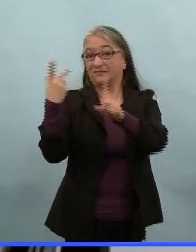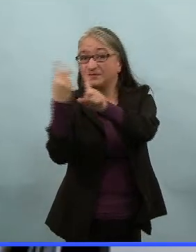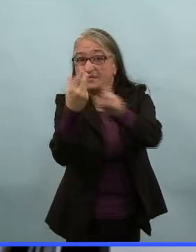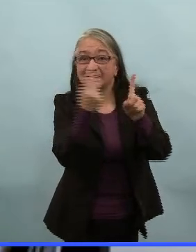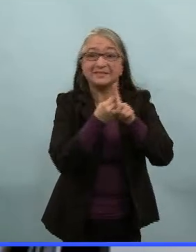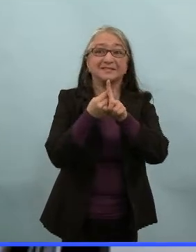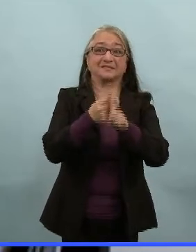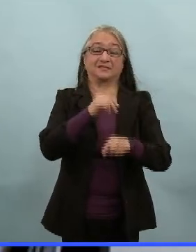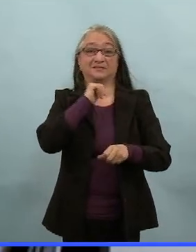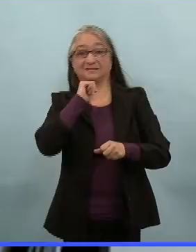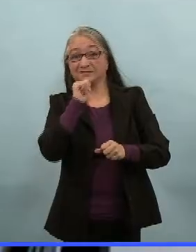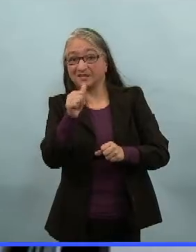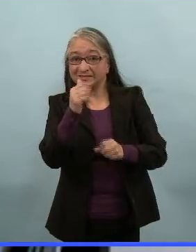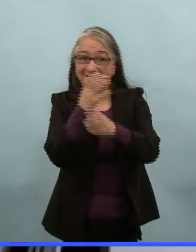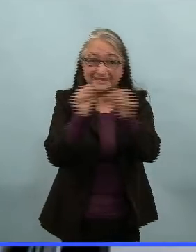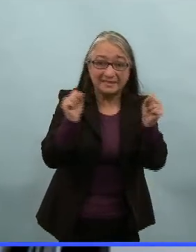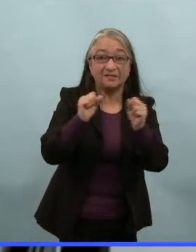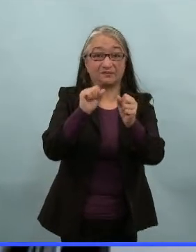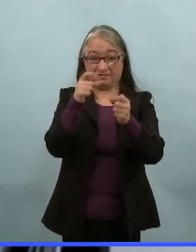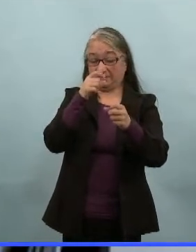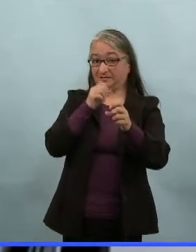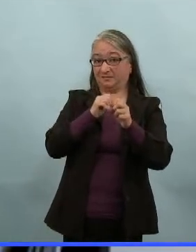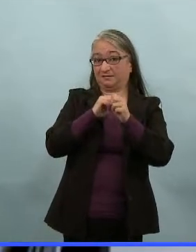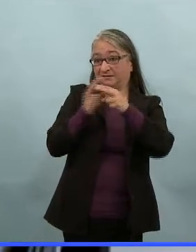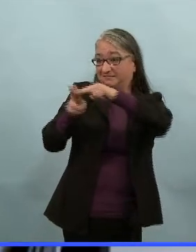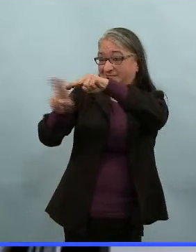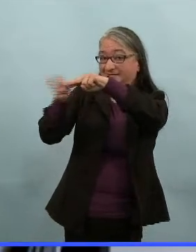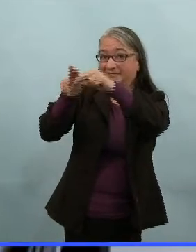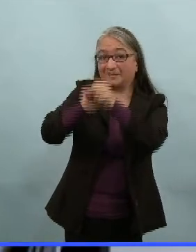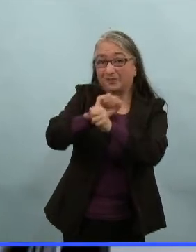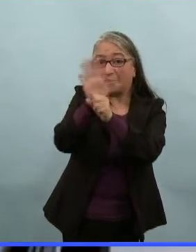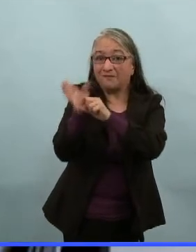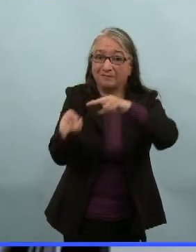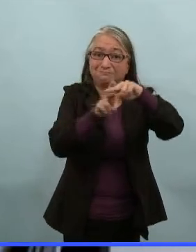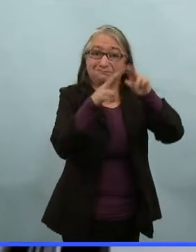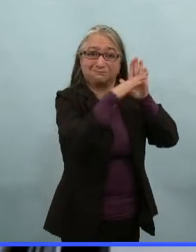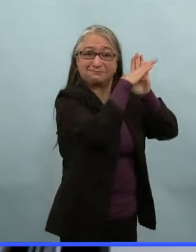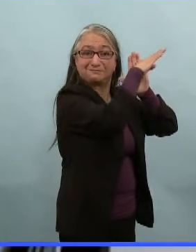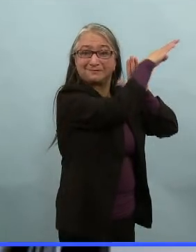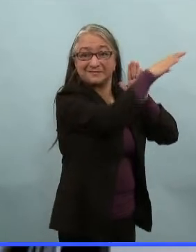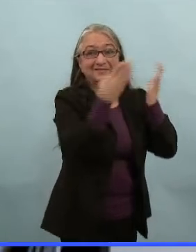so quickly i really want everyone to think about what the numbers might look like in manitoba